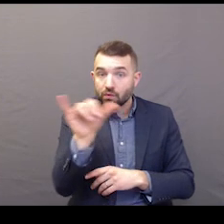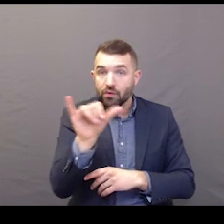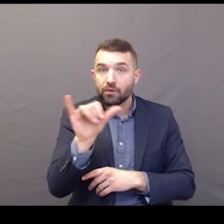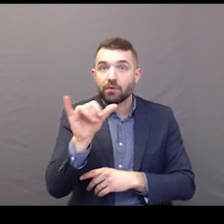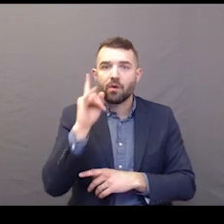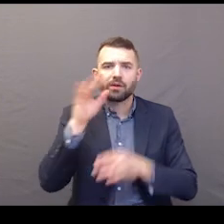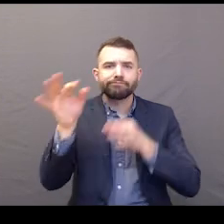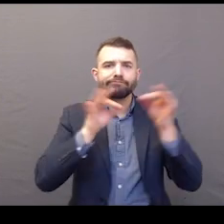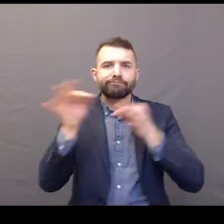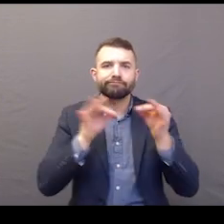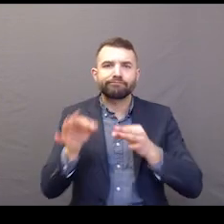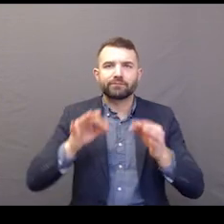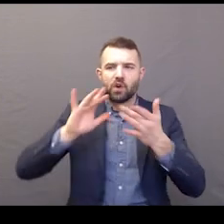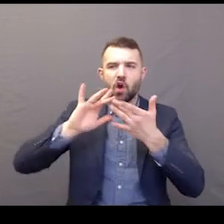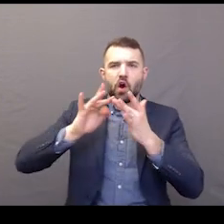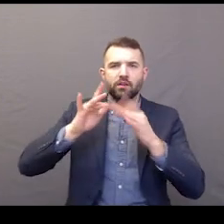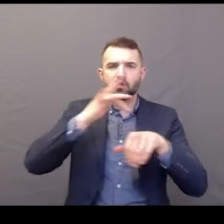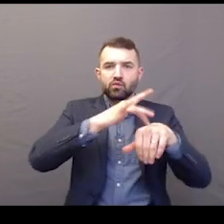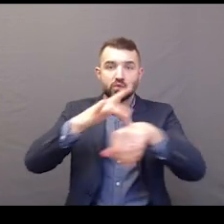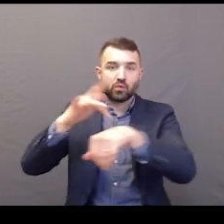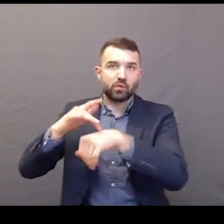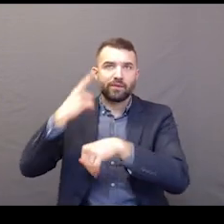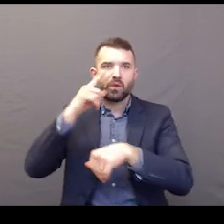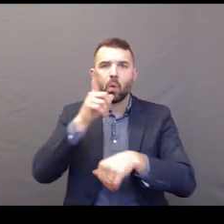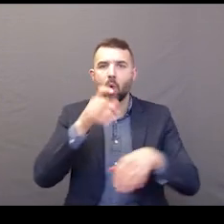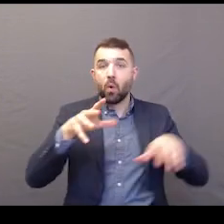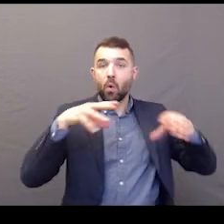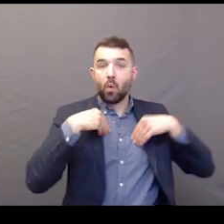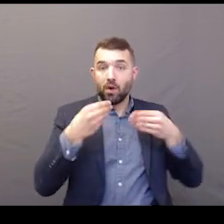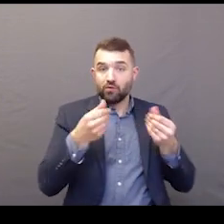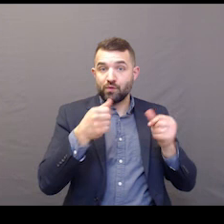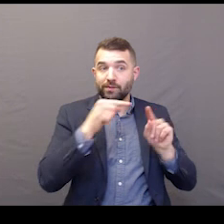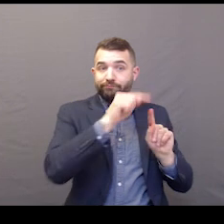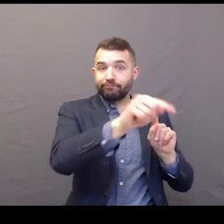resource site for property owners. Since January 2020, the project team